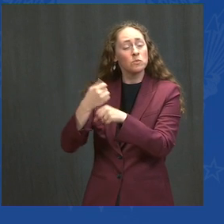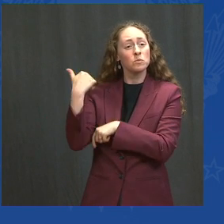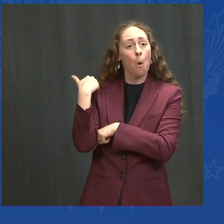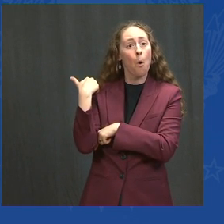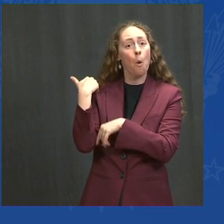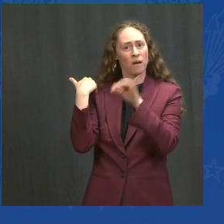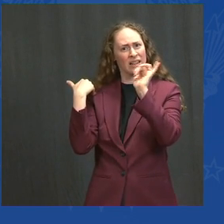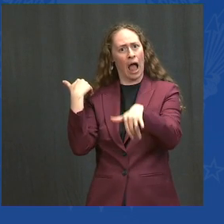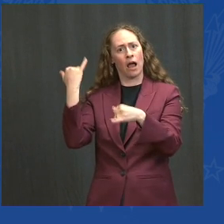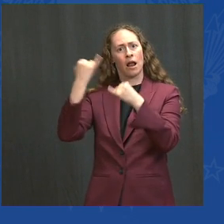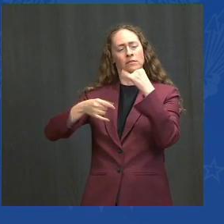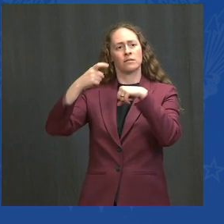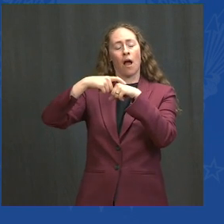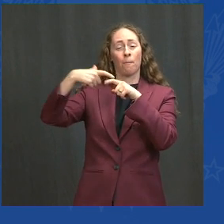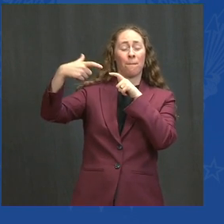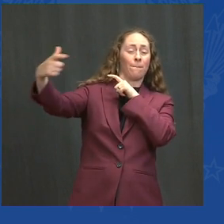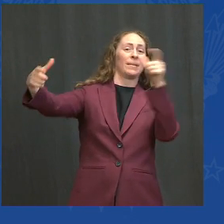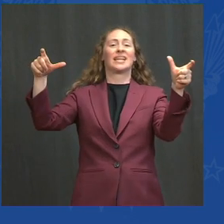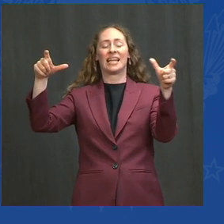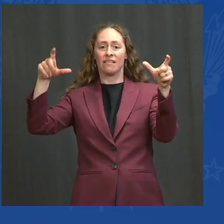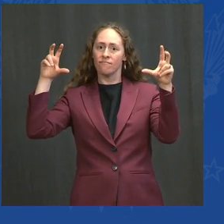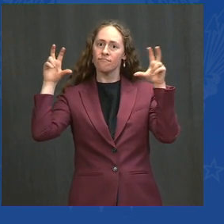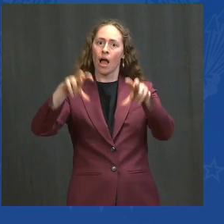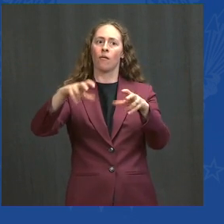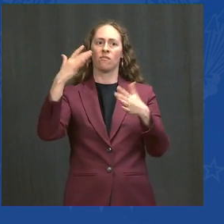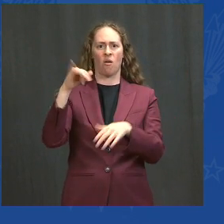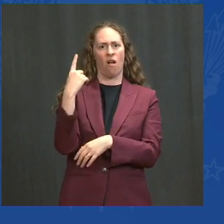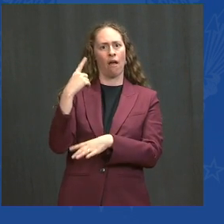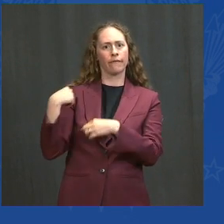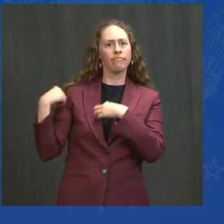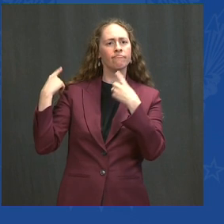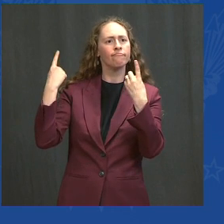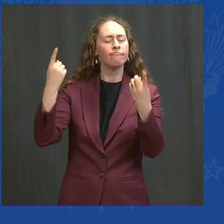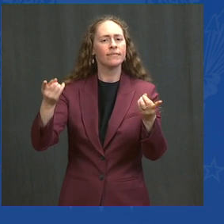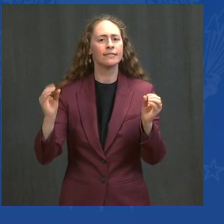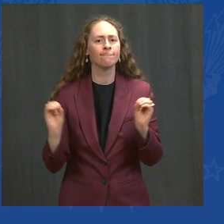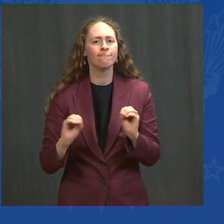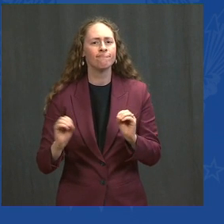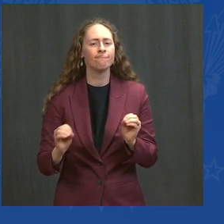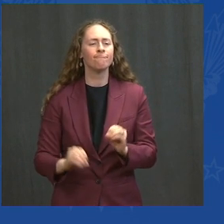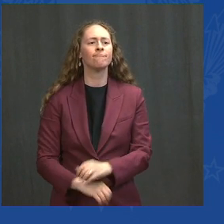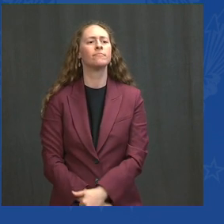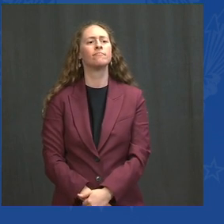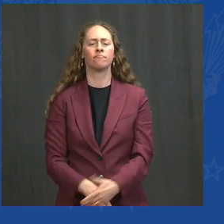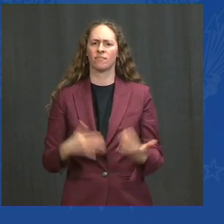the agreement I'm about to talk about today. It's time for us to write a new chapter in that story.